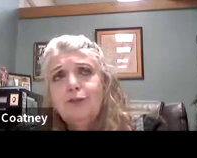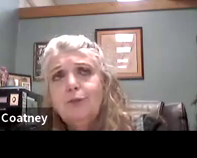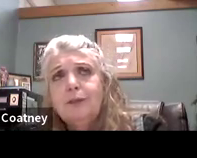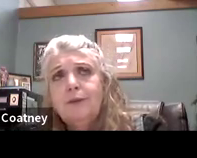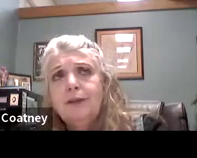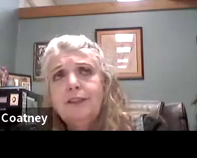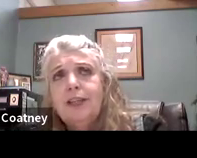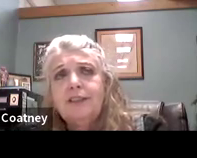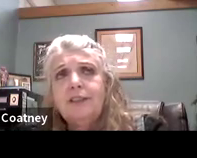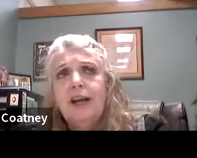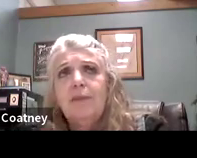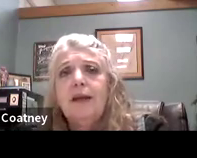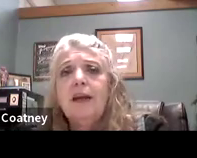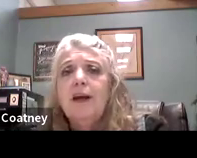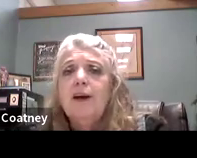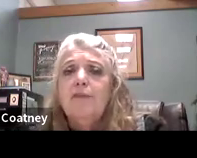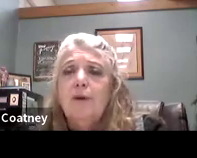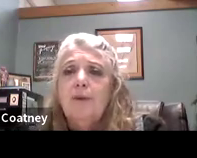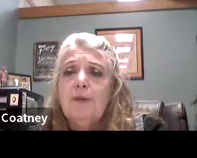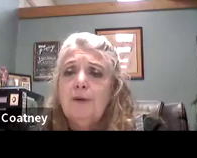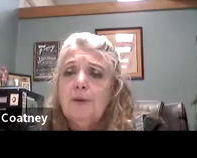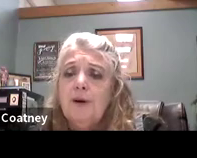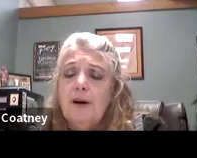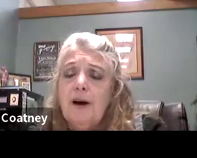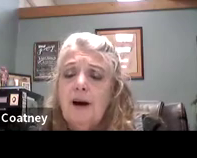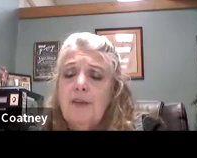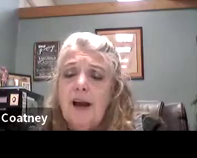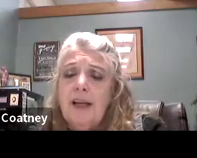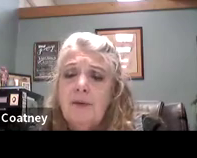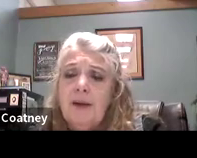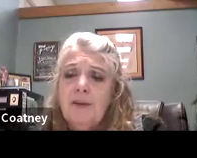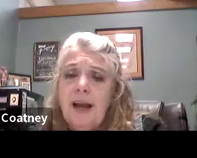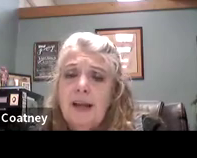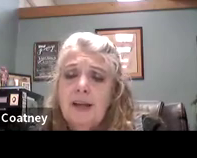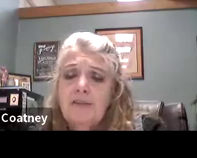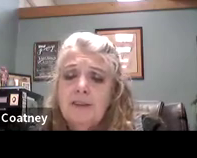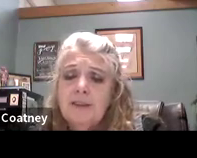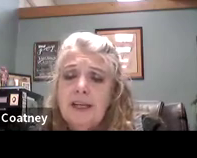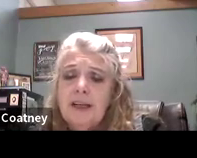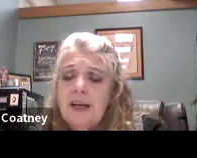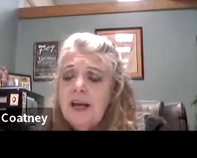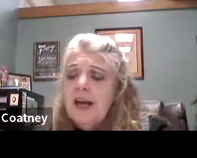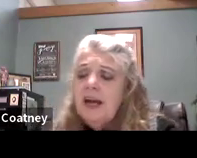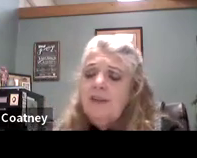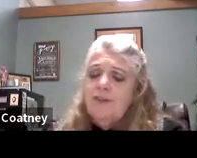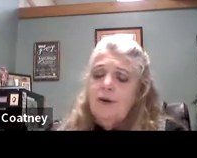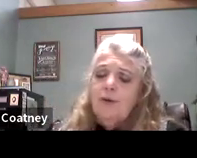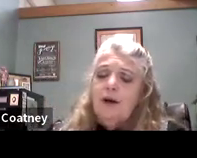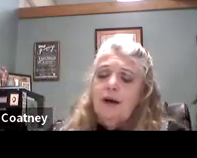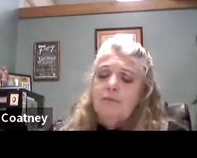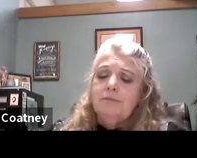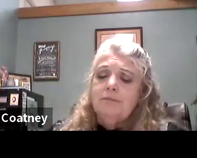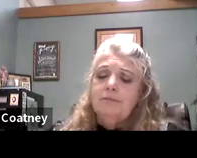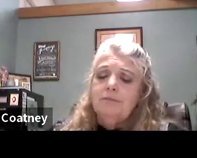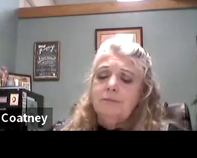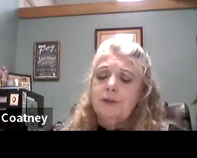We're also going to be keeping an eye and fighting for some issues that are happening with foster care that affect people with disabilities.